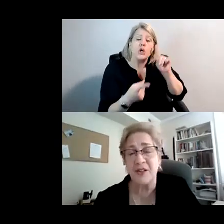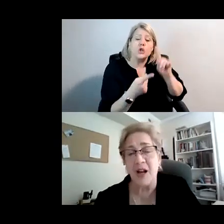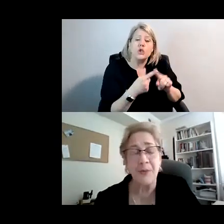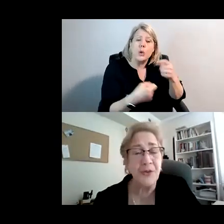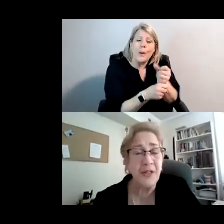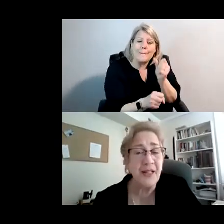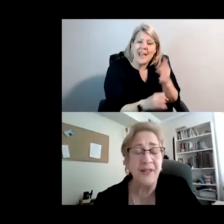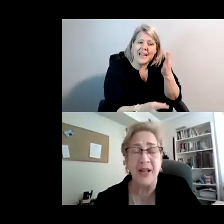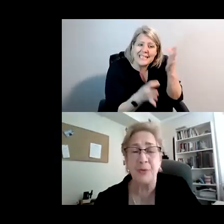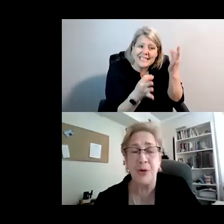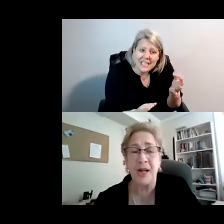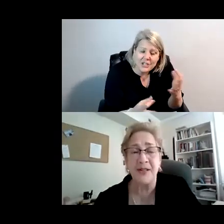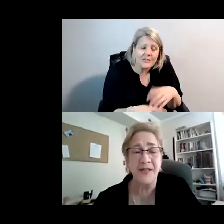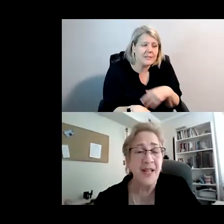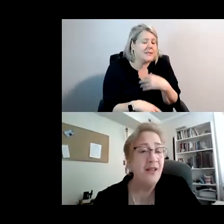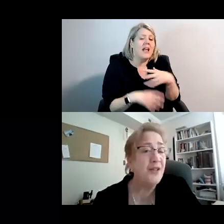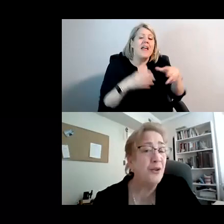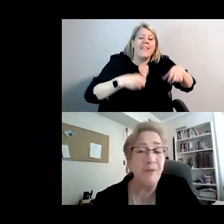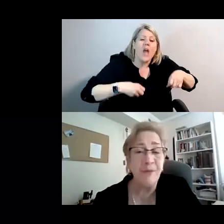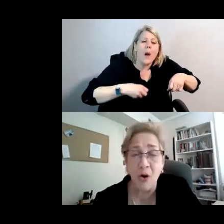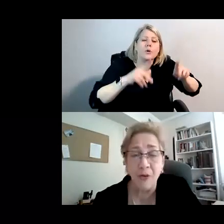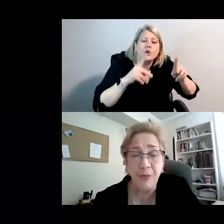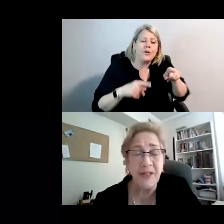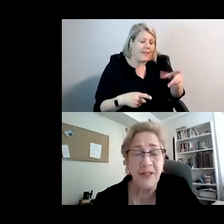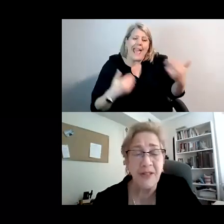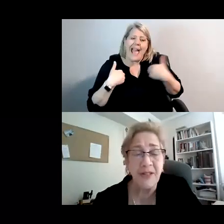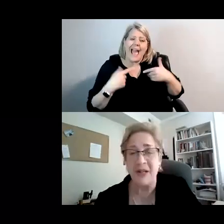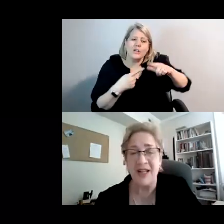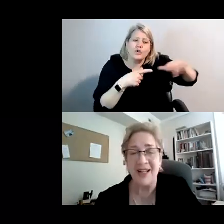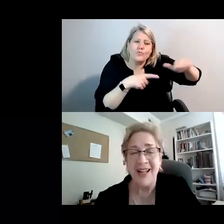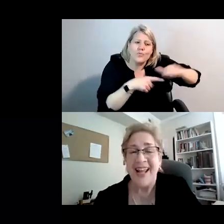the opportunity they've had to practice, their involvement in decision-making.